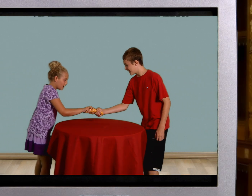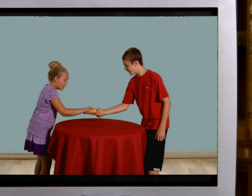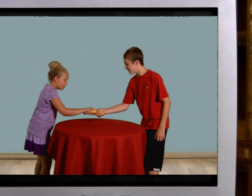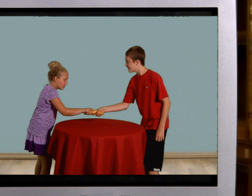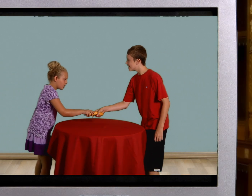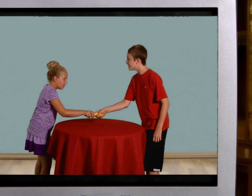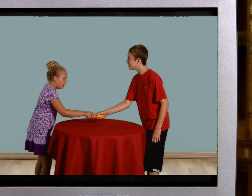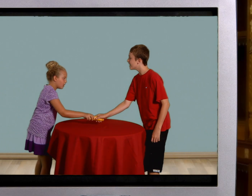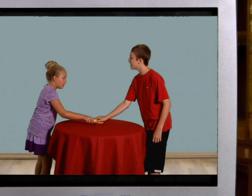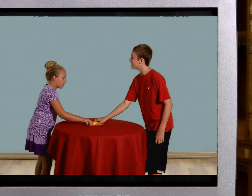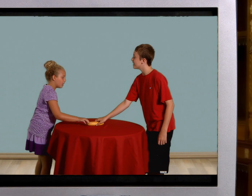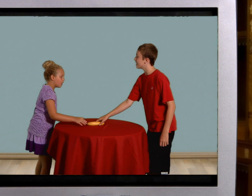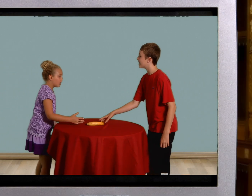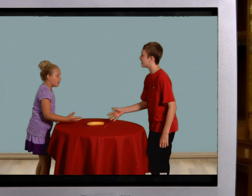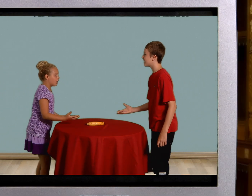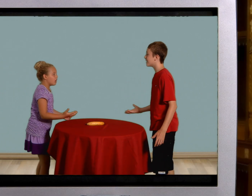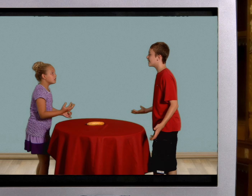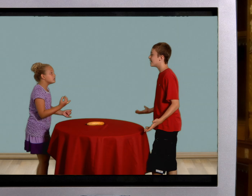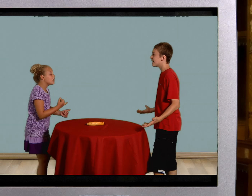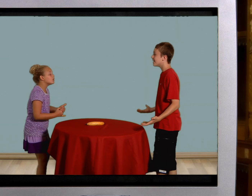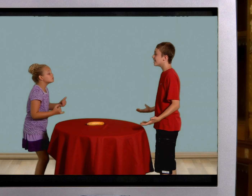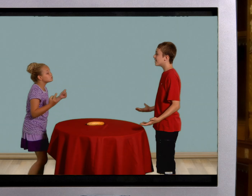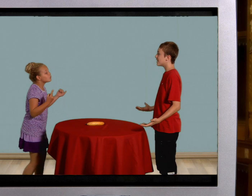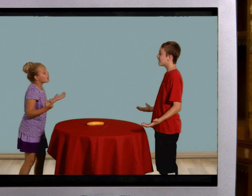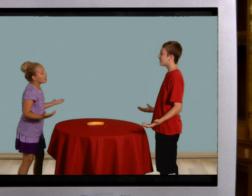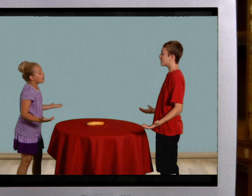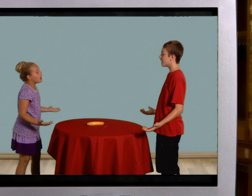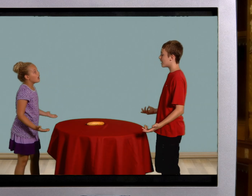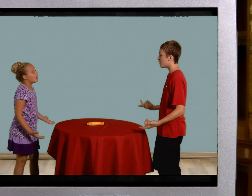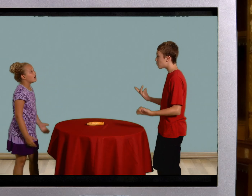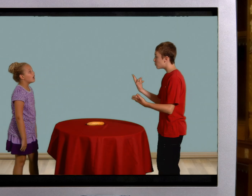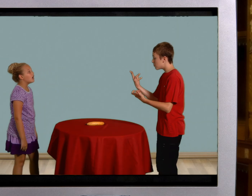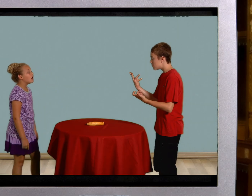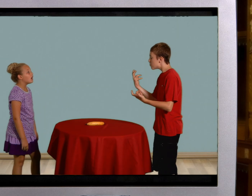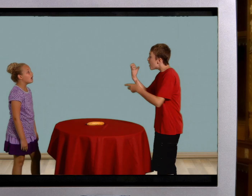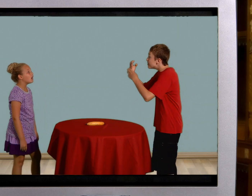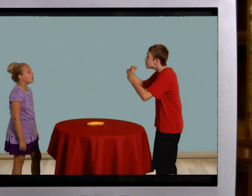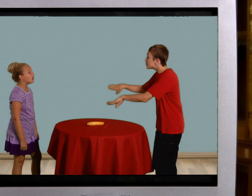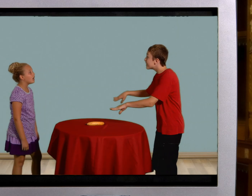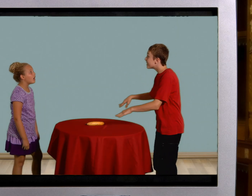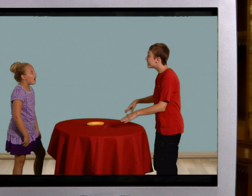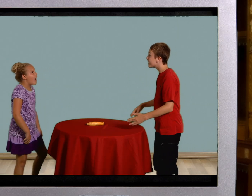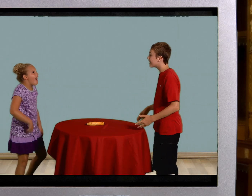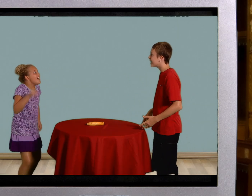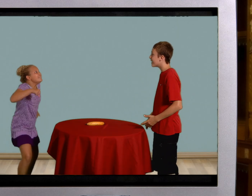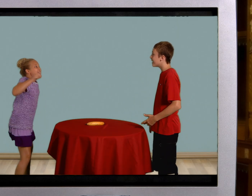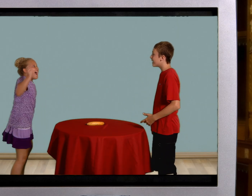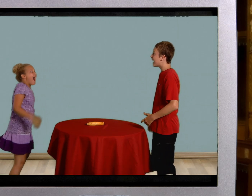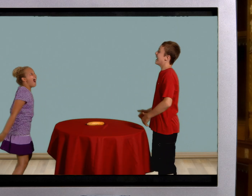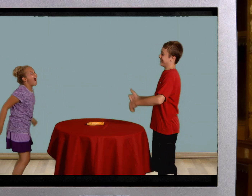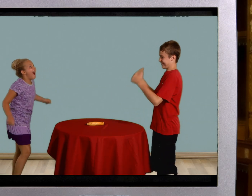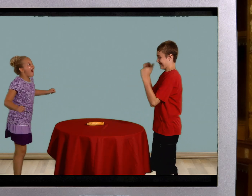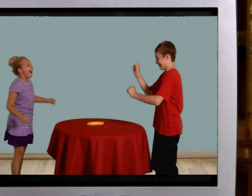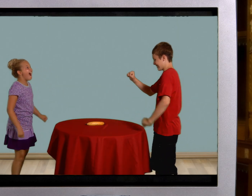GOT IT. AW, IT'S THE LAST ONE. YOU WANT TO SPLIT IT? YEAH, YEAH.